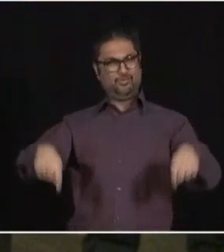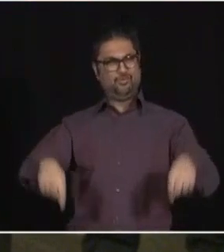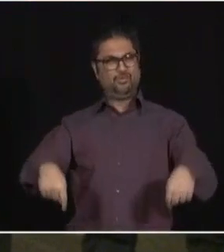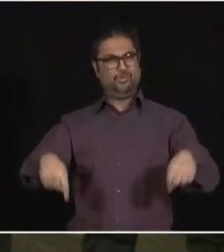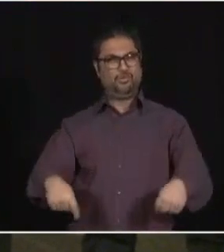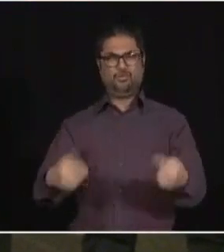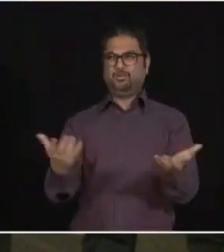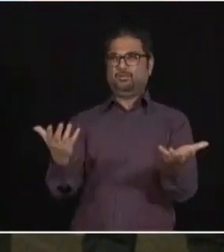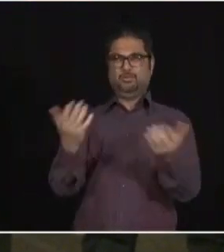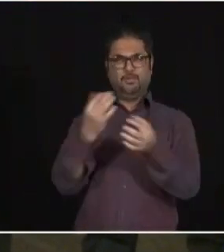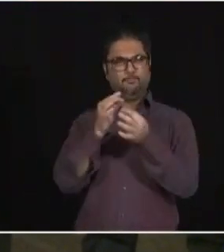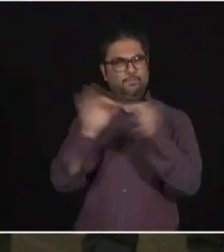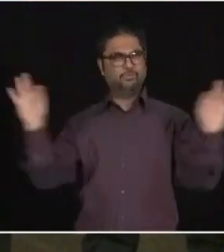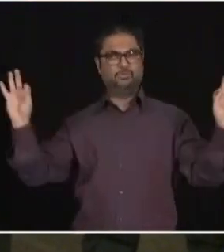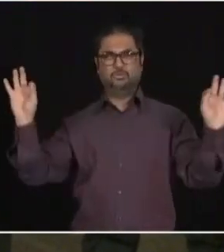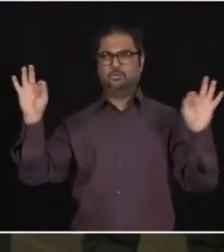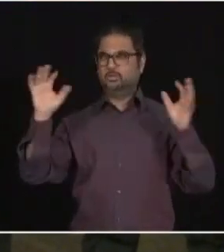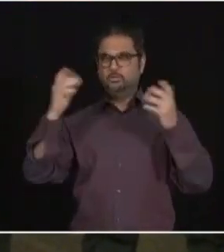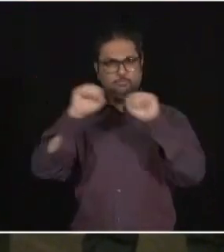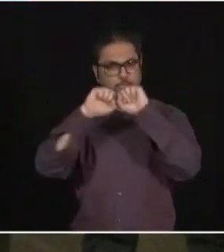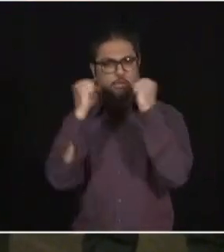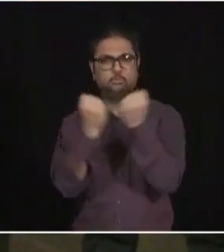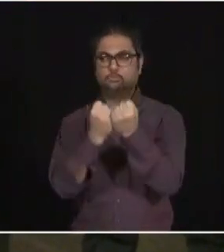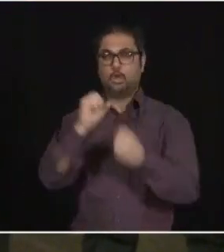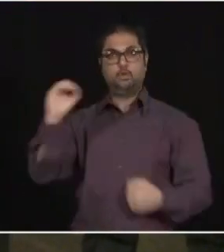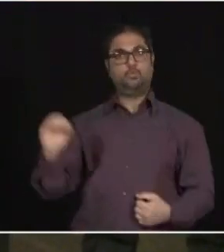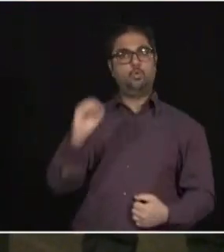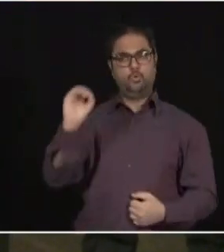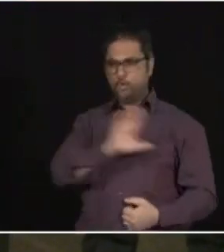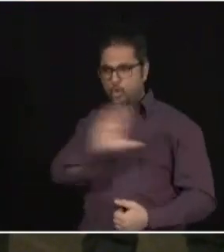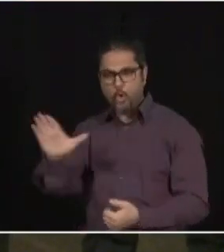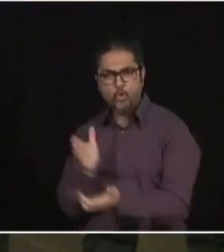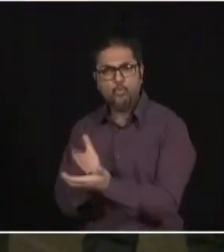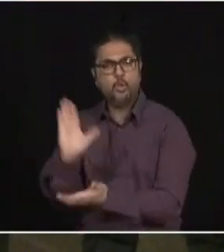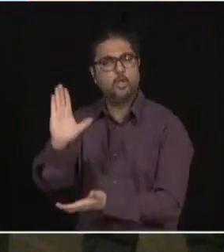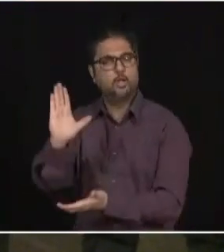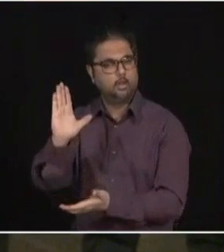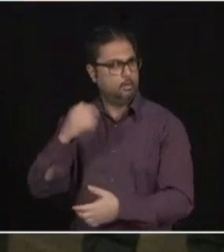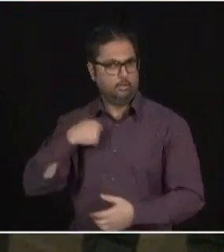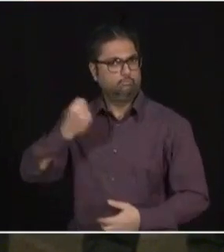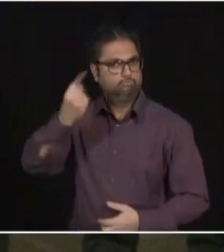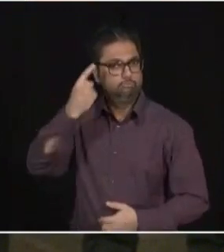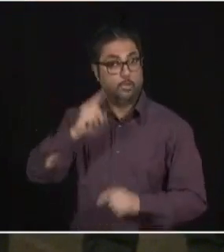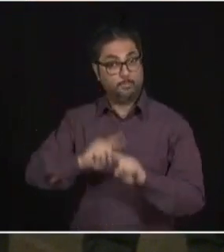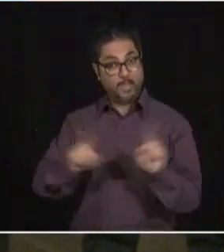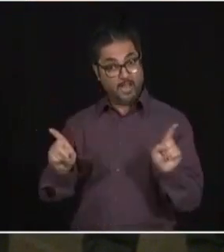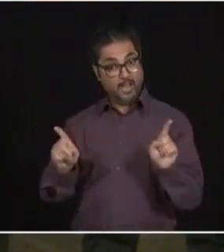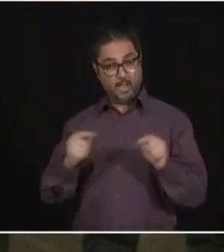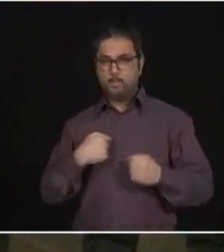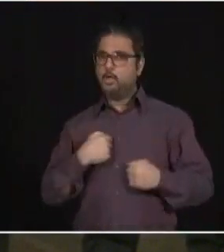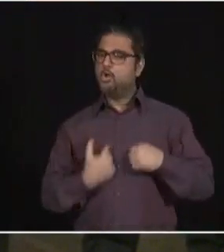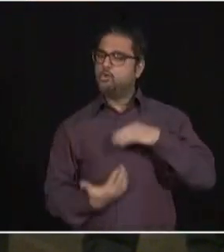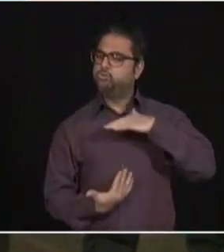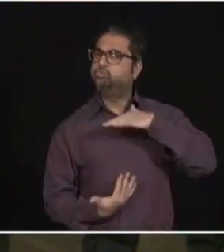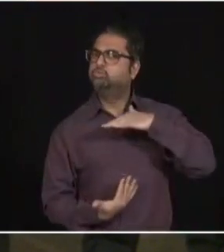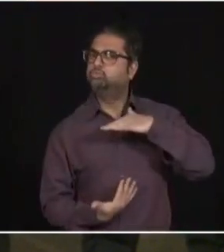right to protest. But what just burns me up more than anything, more than them standing out there, is I